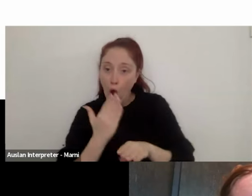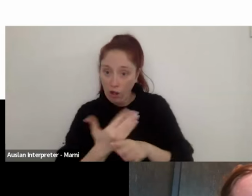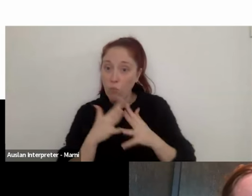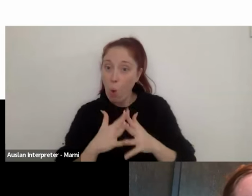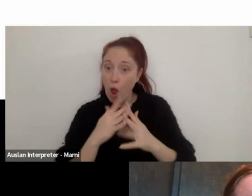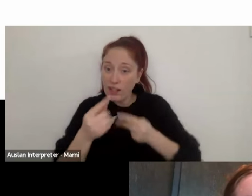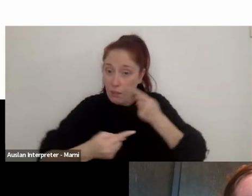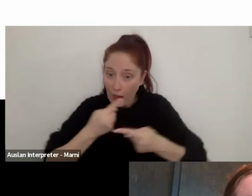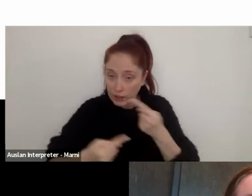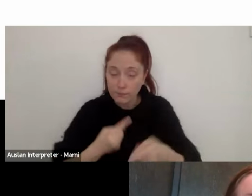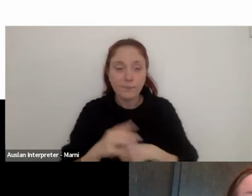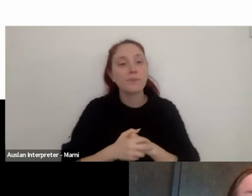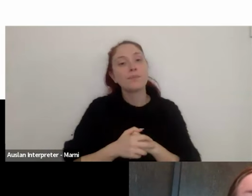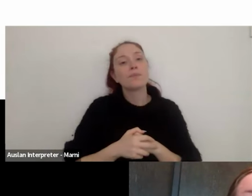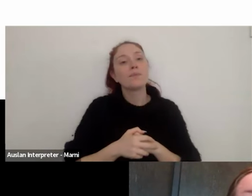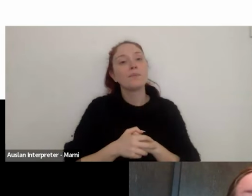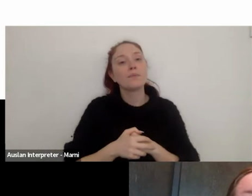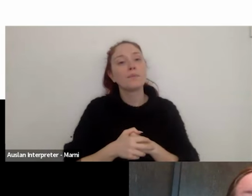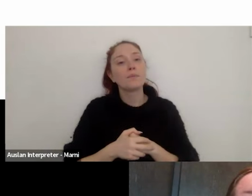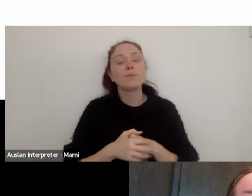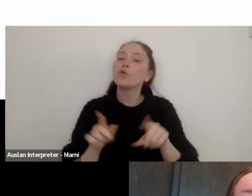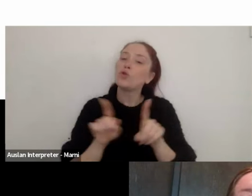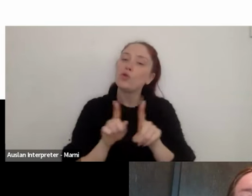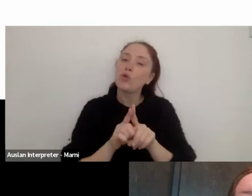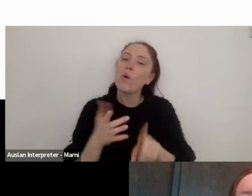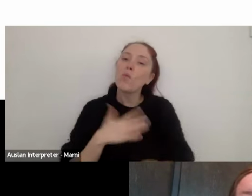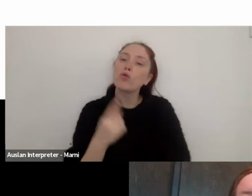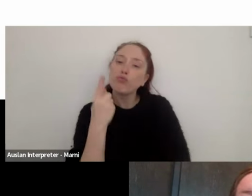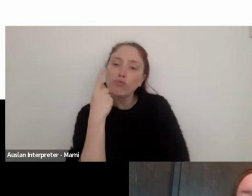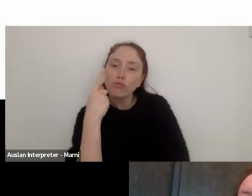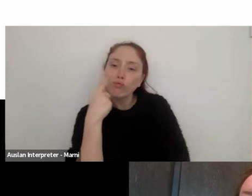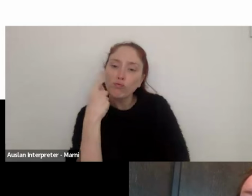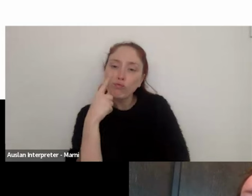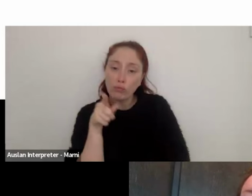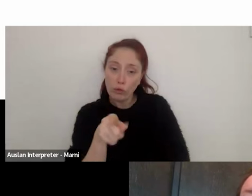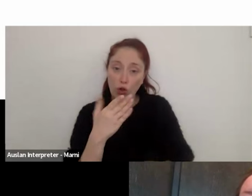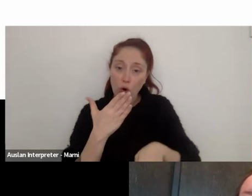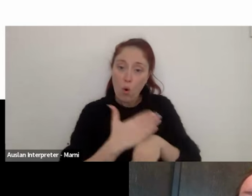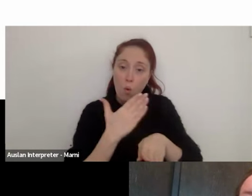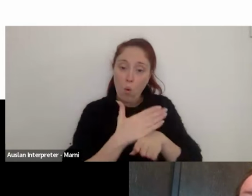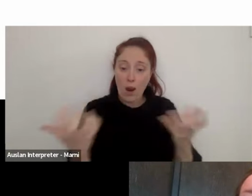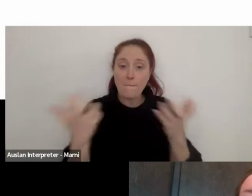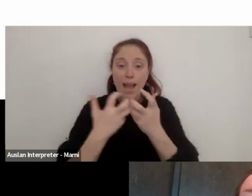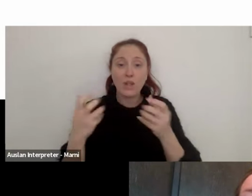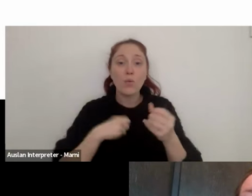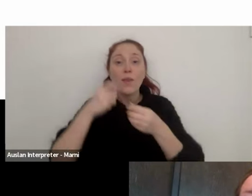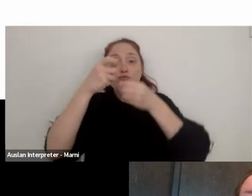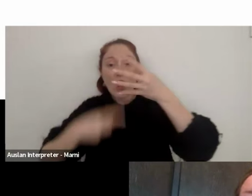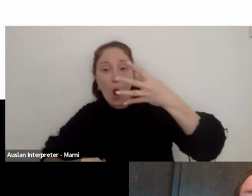We are interested in the alignment with the priorities of the fund. How can you explain the